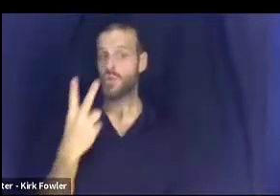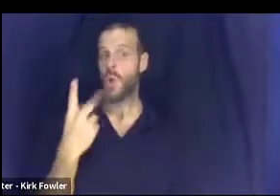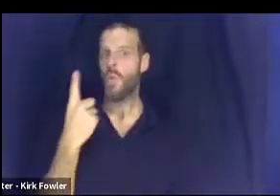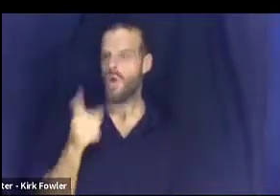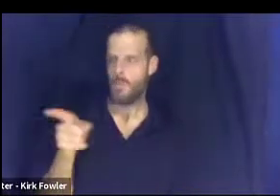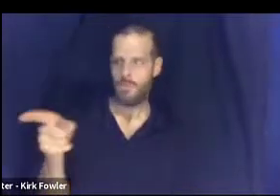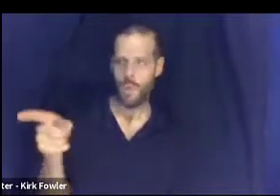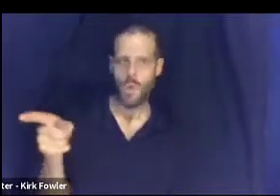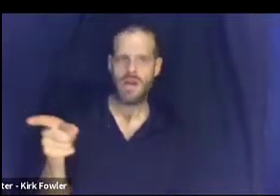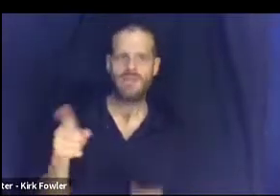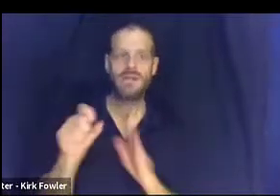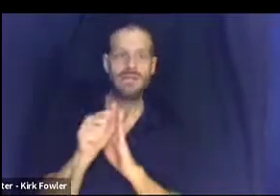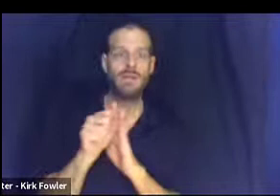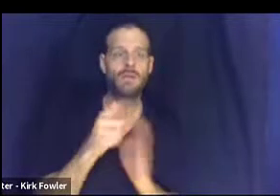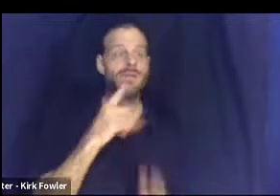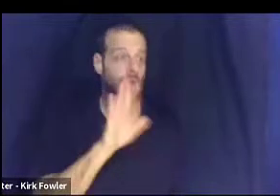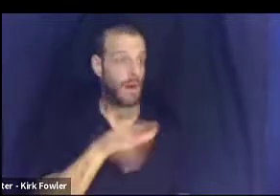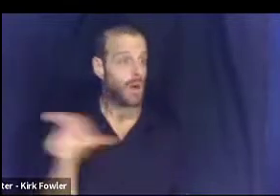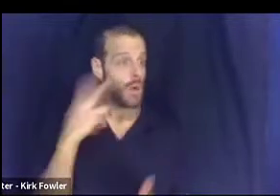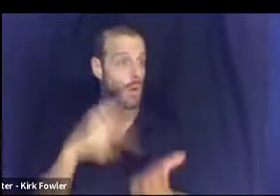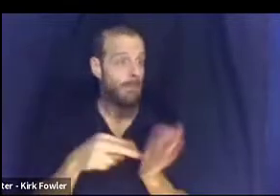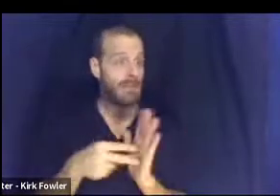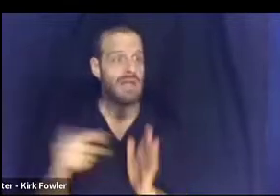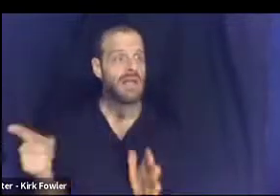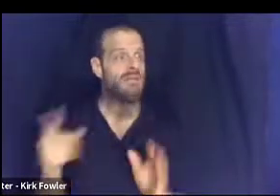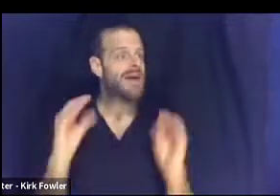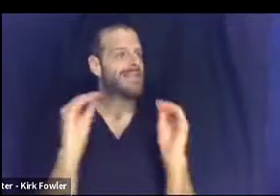"Hey, did you know what that is? That's the kissing booth."